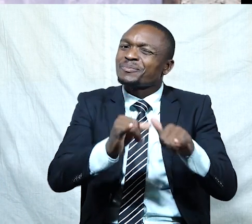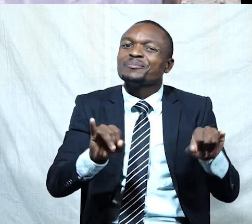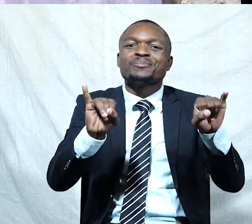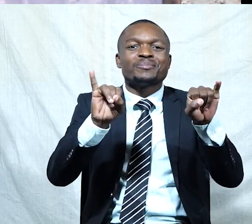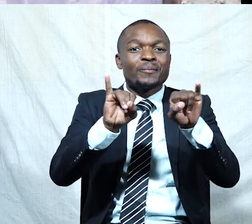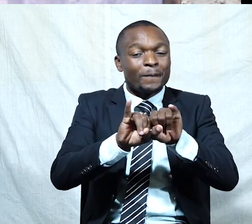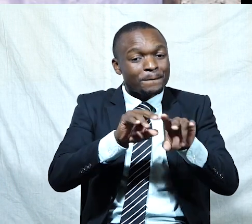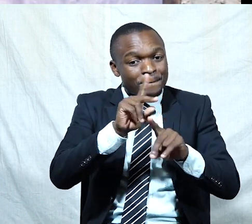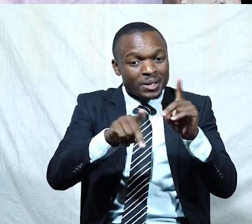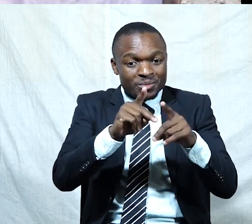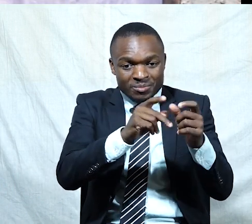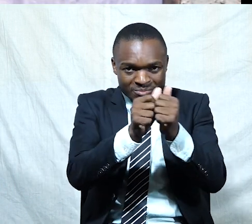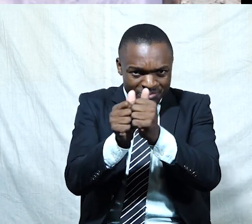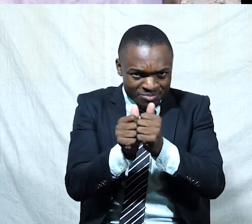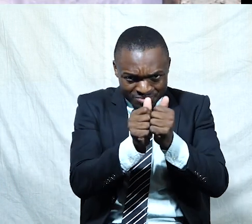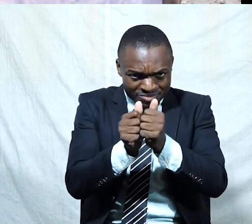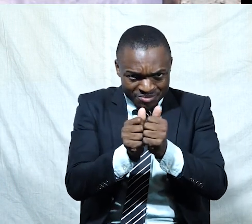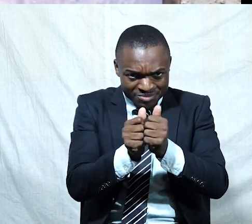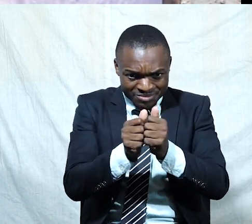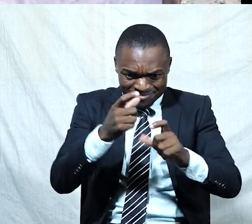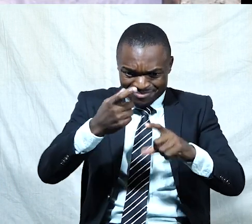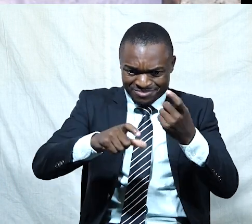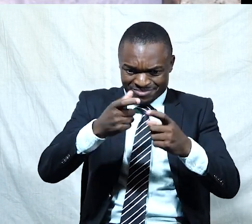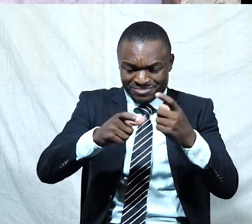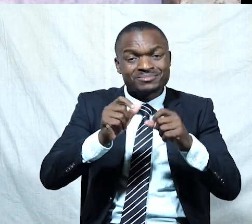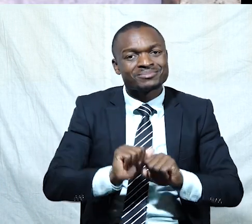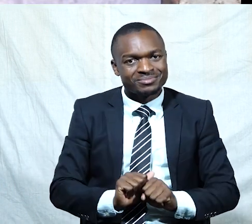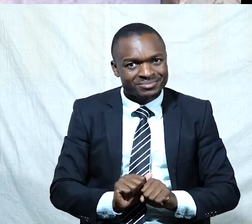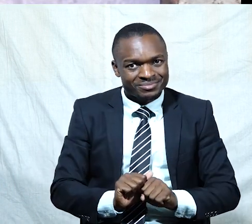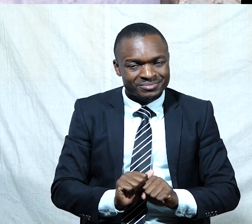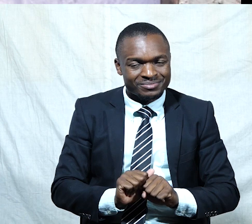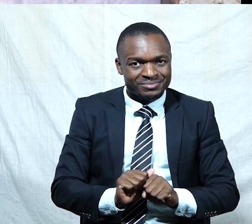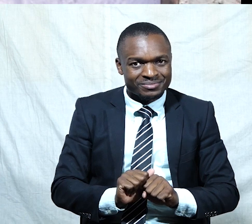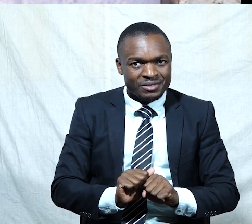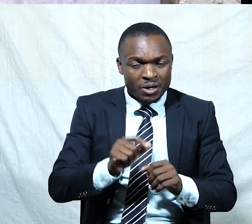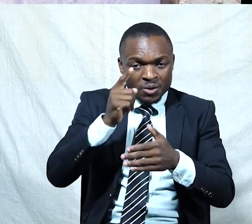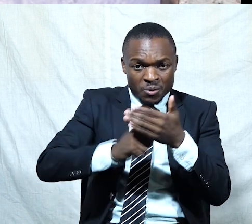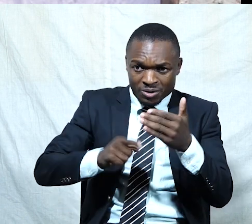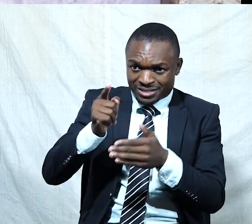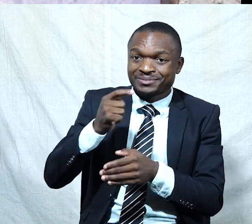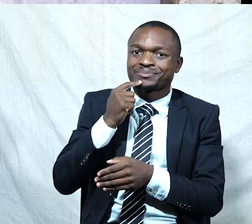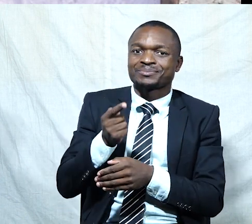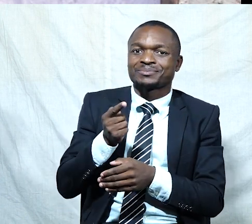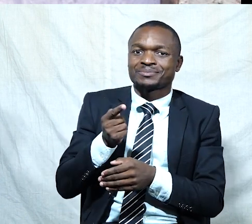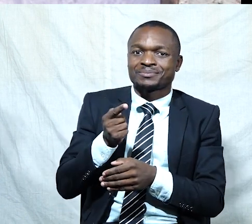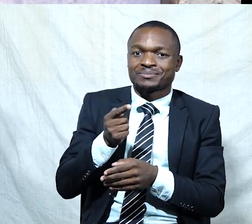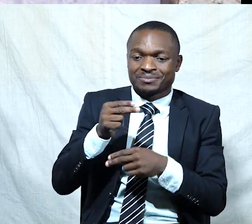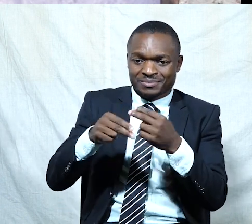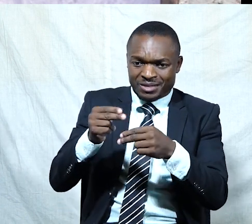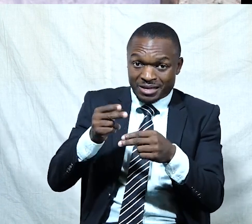for people living with a disability like what I meant by that is the deaf people,